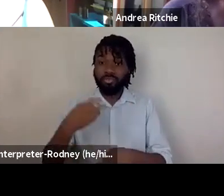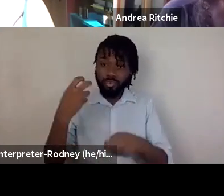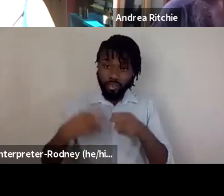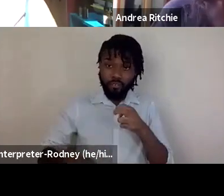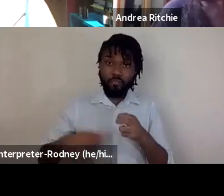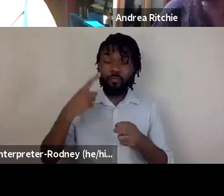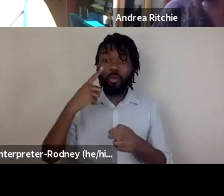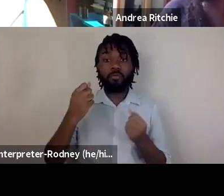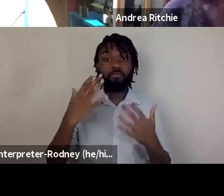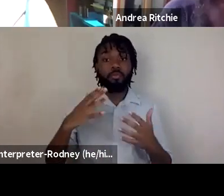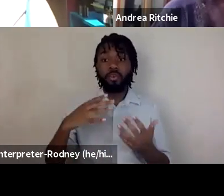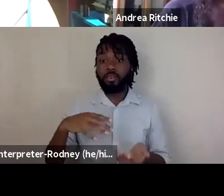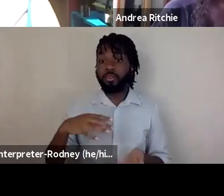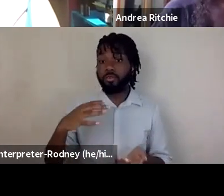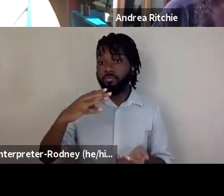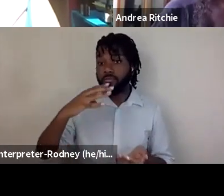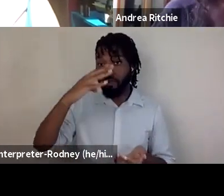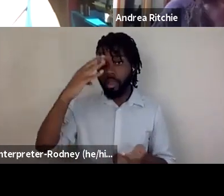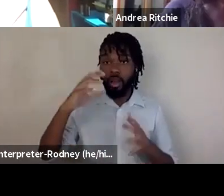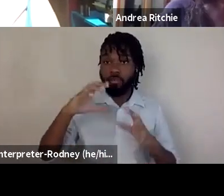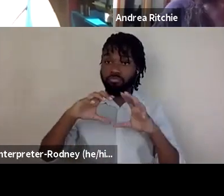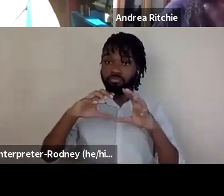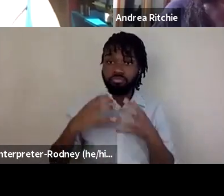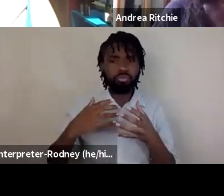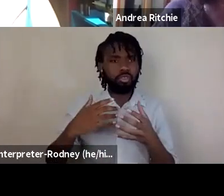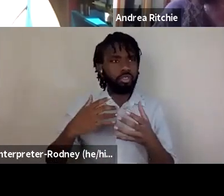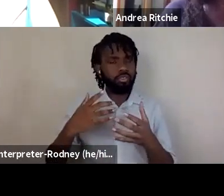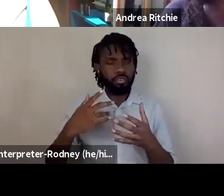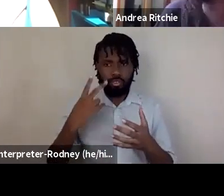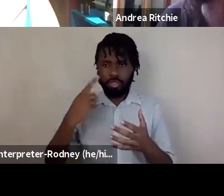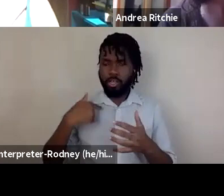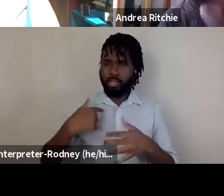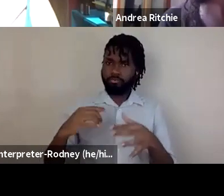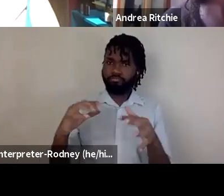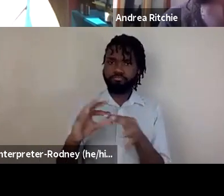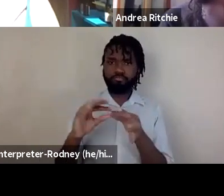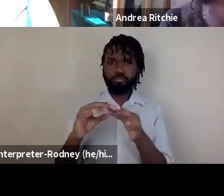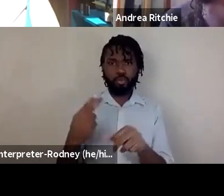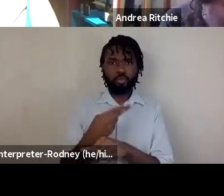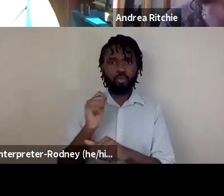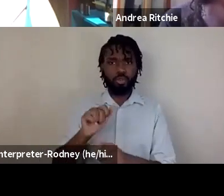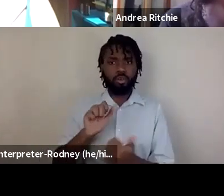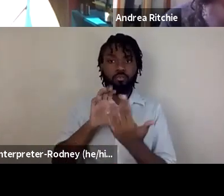or many clinicians to hear us articulate that position. We will often offer that,